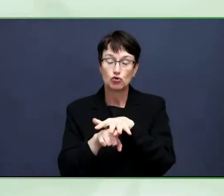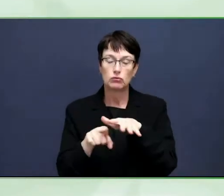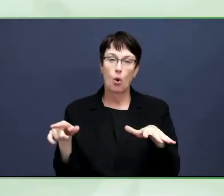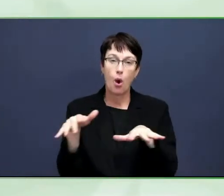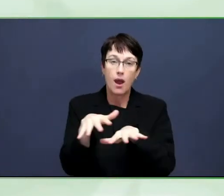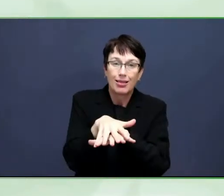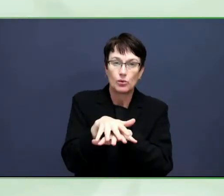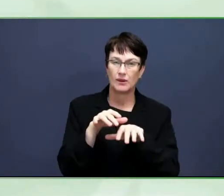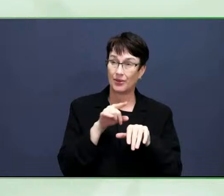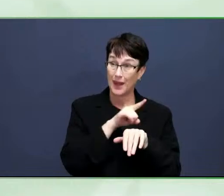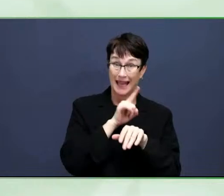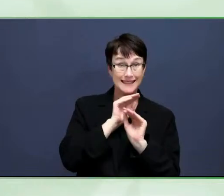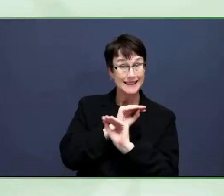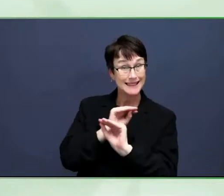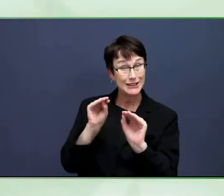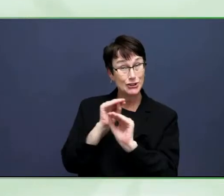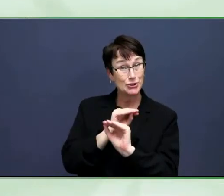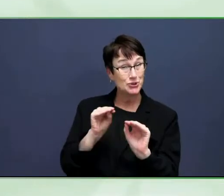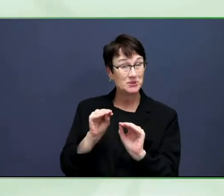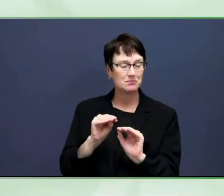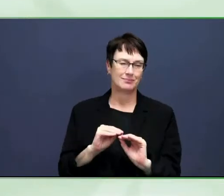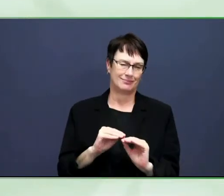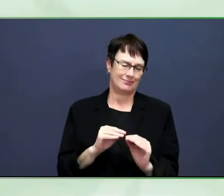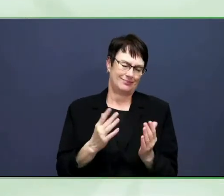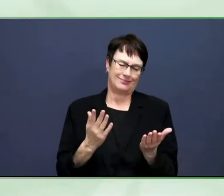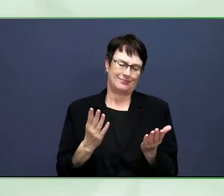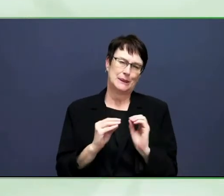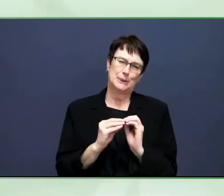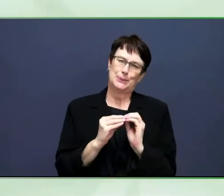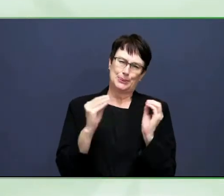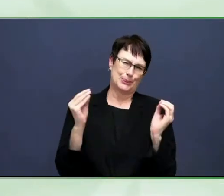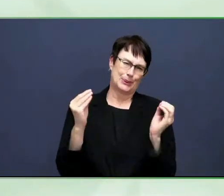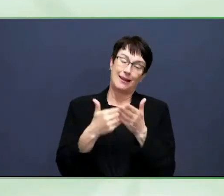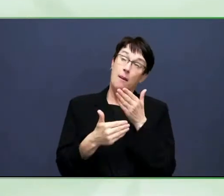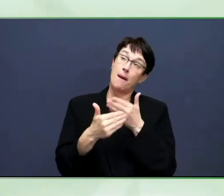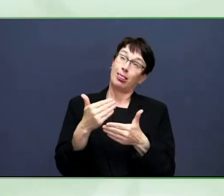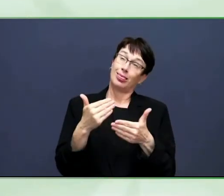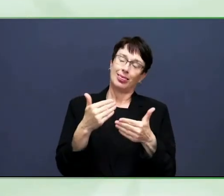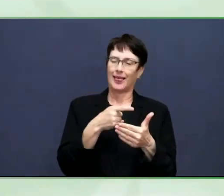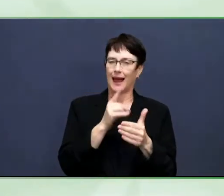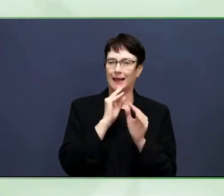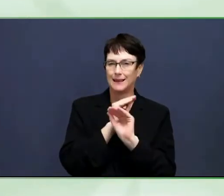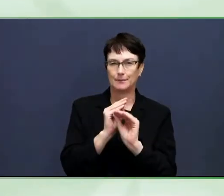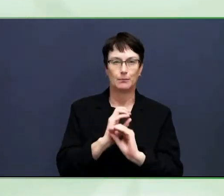Why I said we are doing initiative is I said Stella McCartney for attention, a bit like